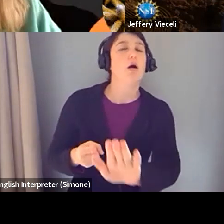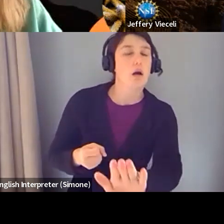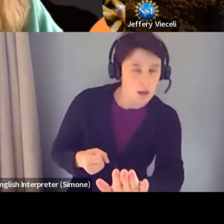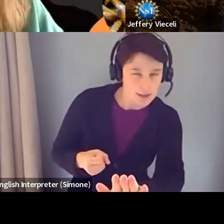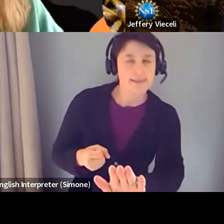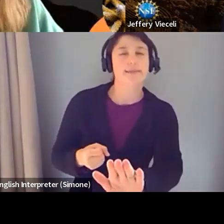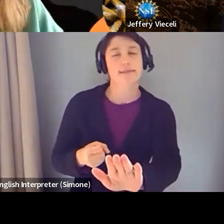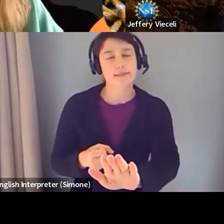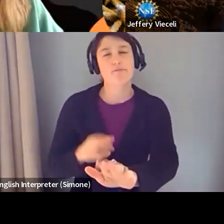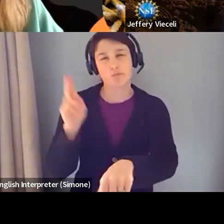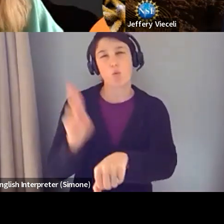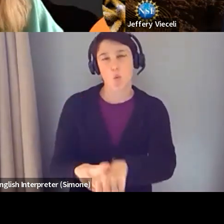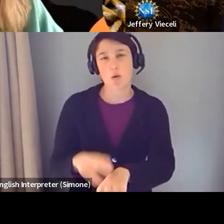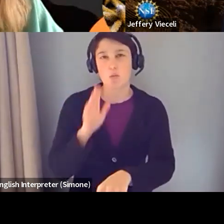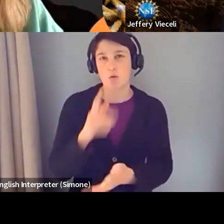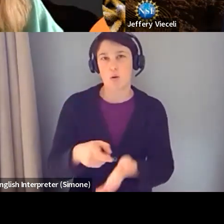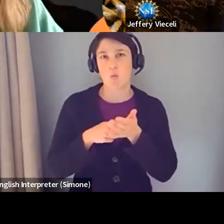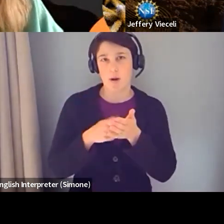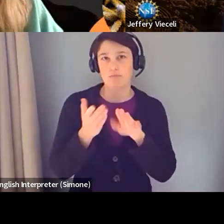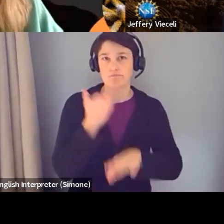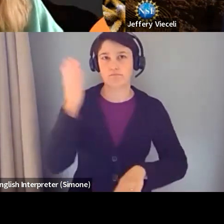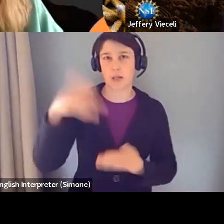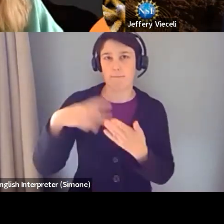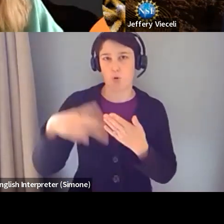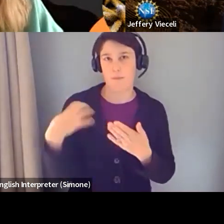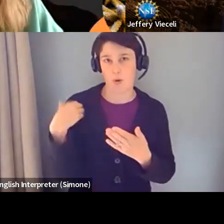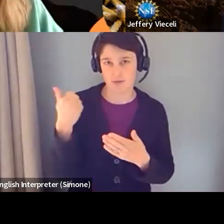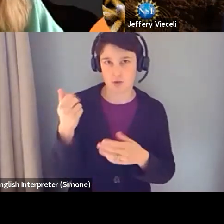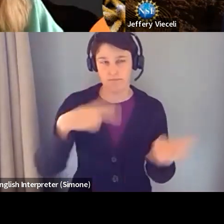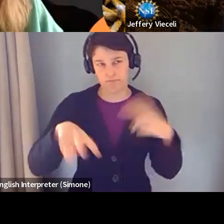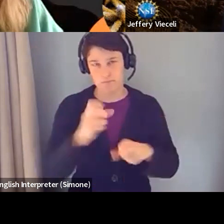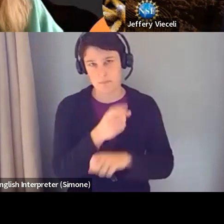you know, a submission to the program officer to look at those costs.